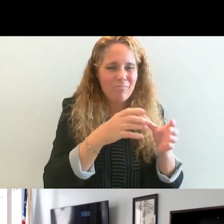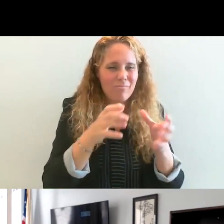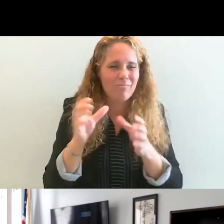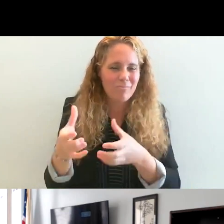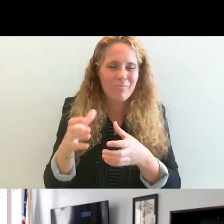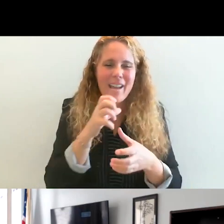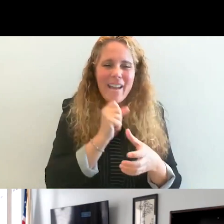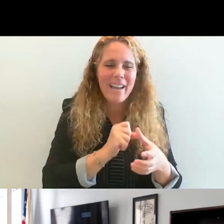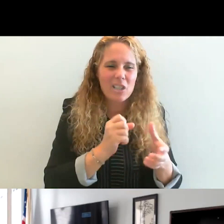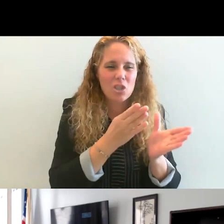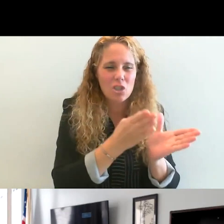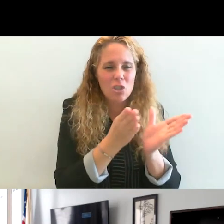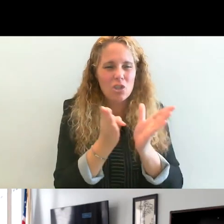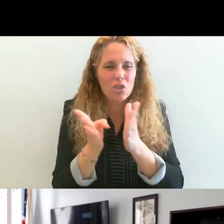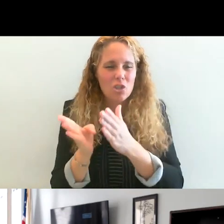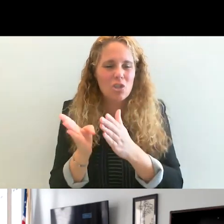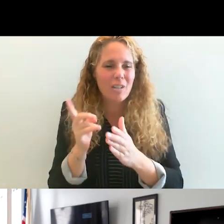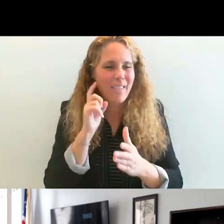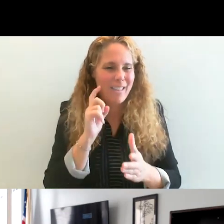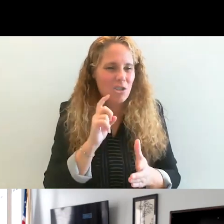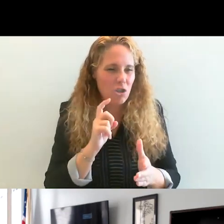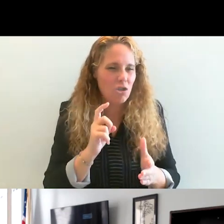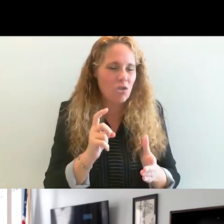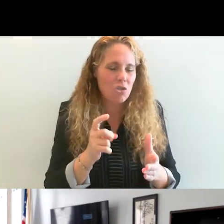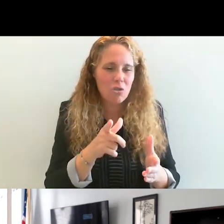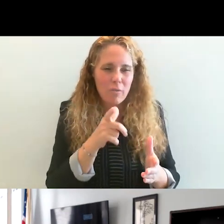THAT WE SERVE AND THE GENDER BREAKDOWN OF PEOPLE THAT WE SERVE.